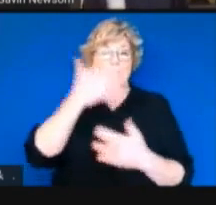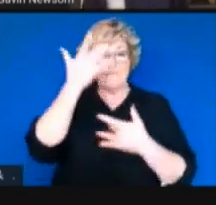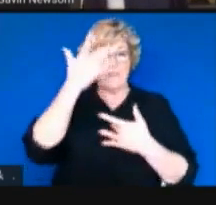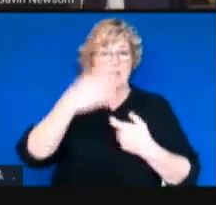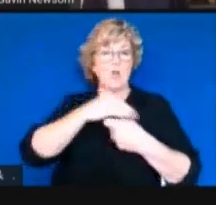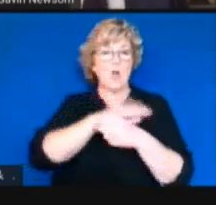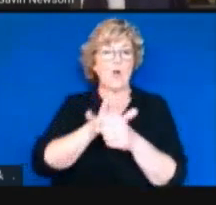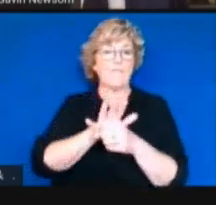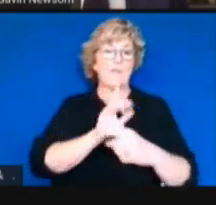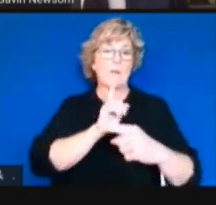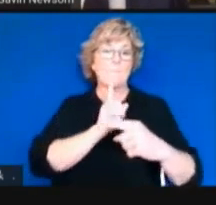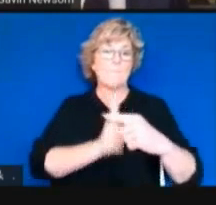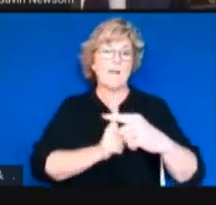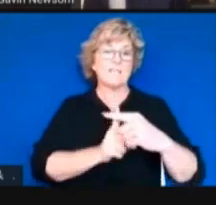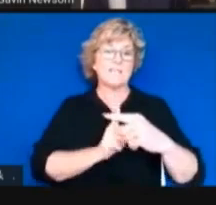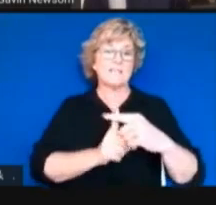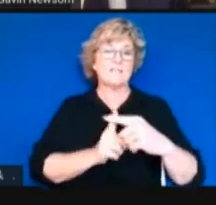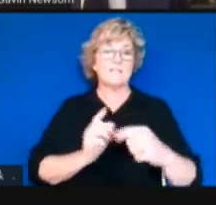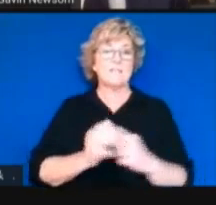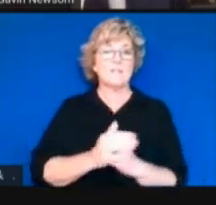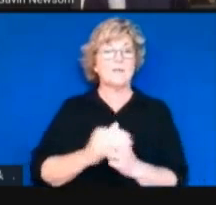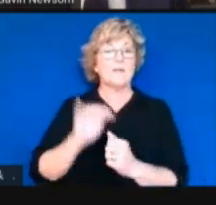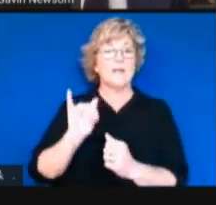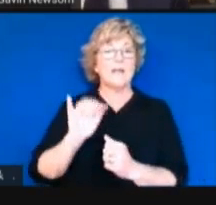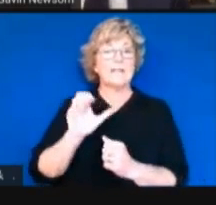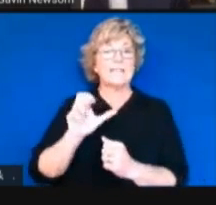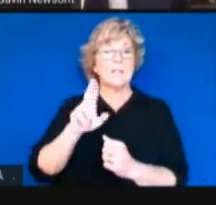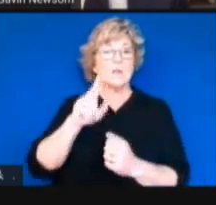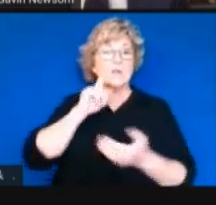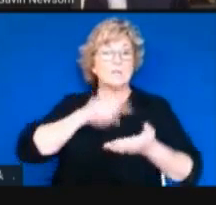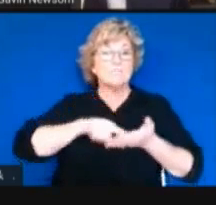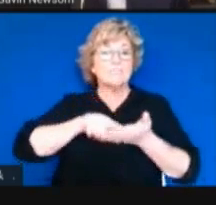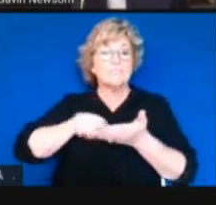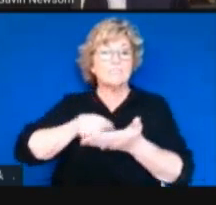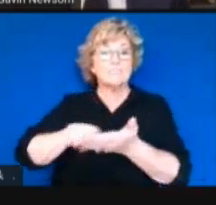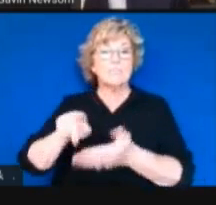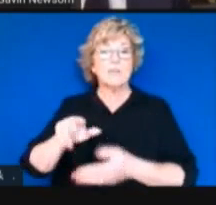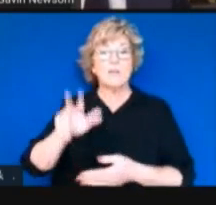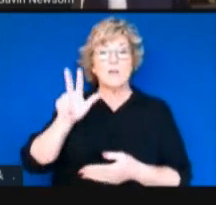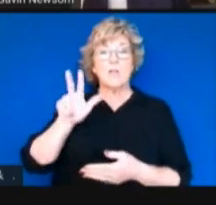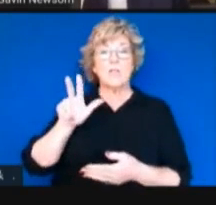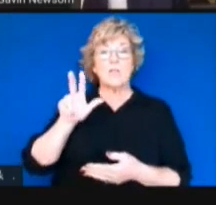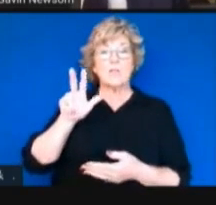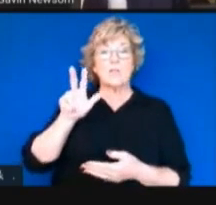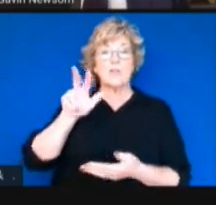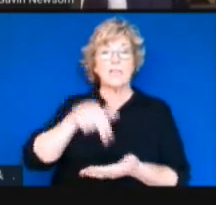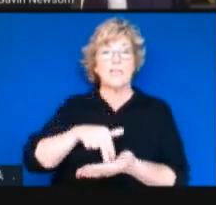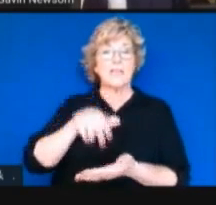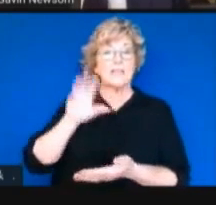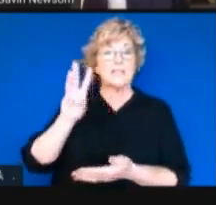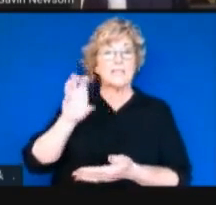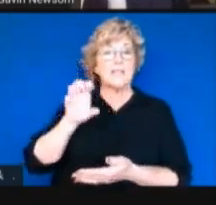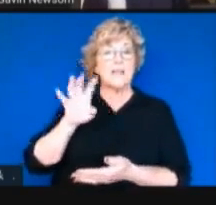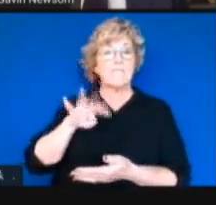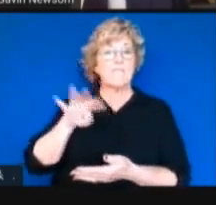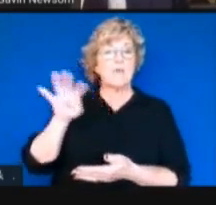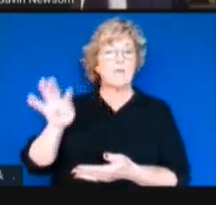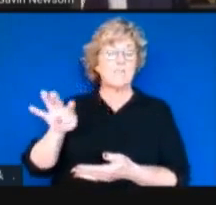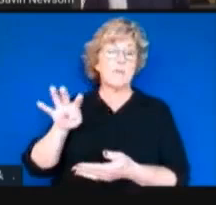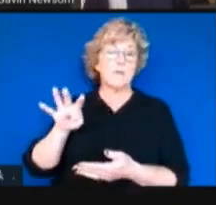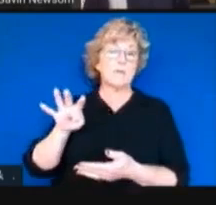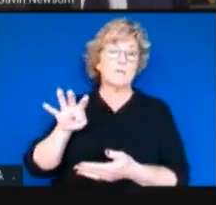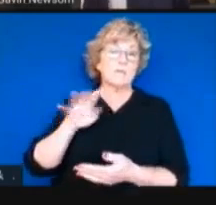17,190 INDIVIDUALS HOSPITALIZED THAT ARE IDENTIFIED AS COVID POSITIVE CURRENTLY IN OUR HOSPITAL SYSTEM.